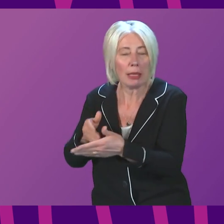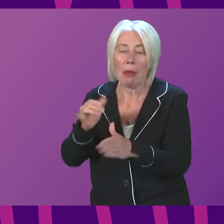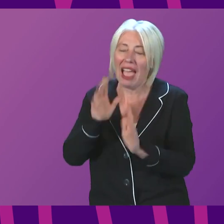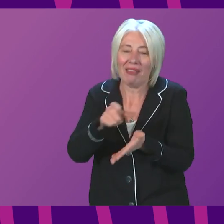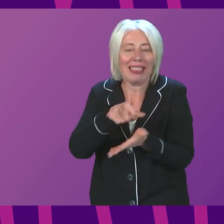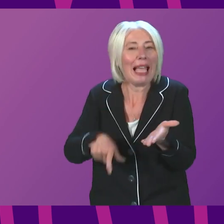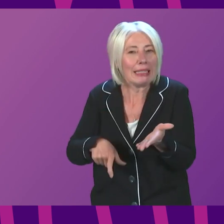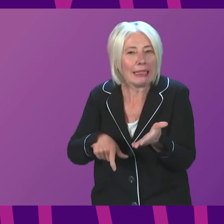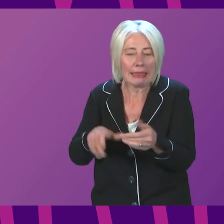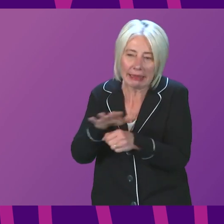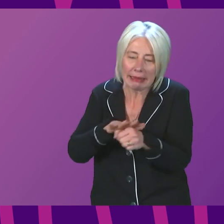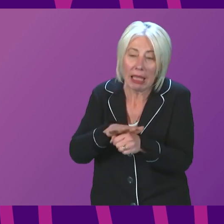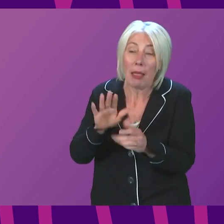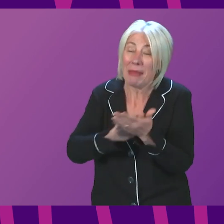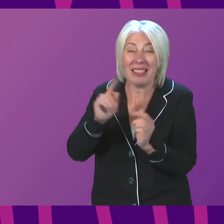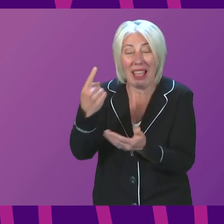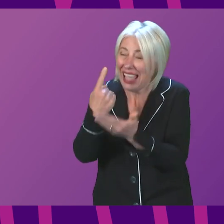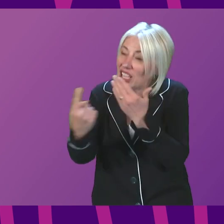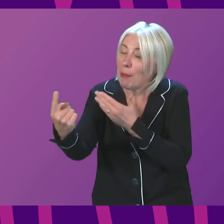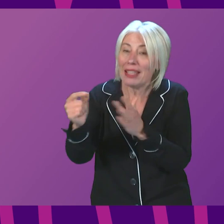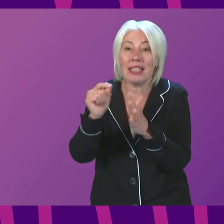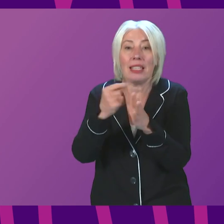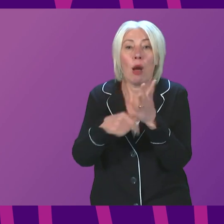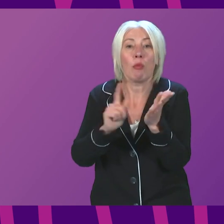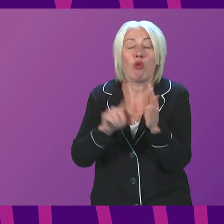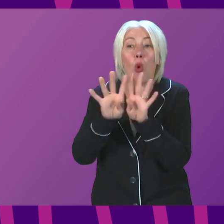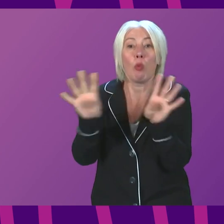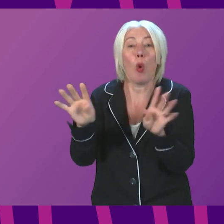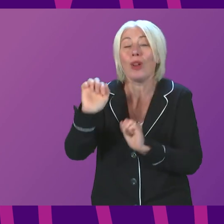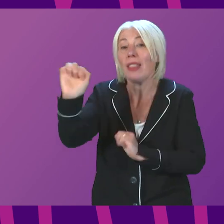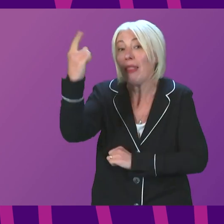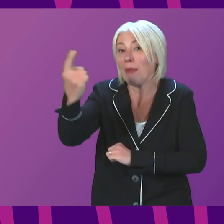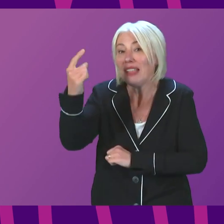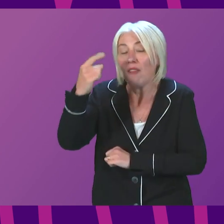It is then a matter for the independent parole board to consider when and whether an individual